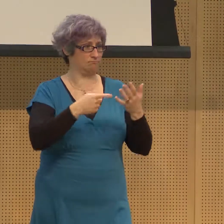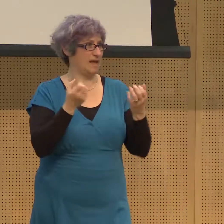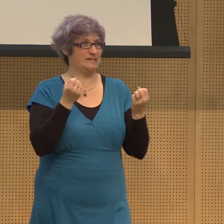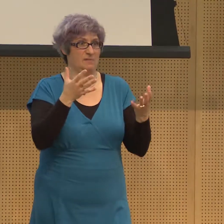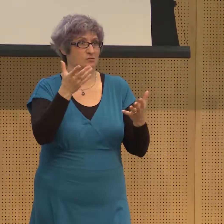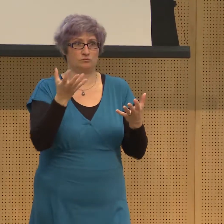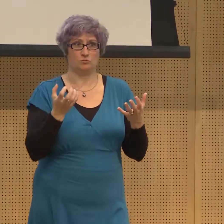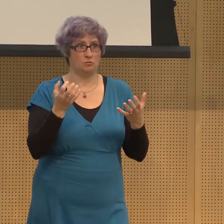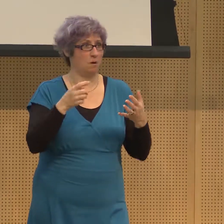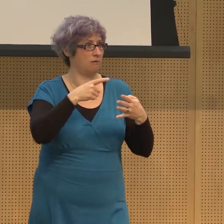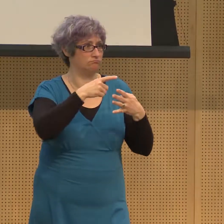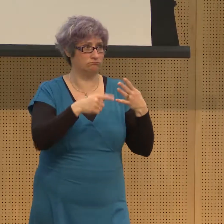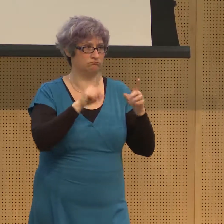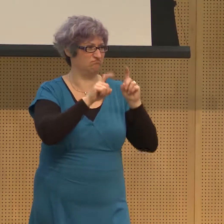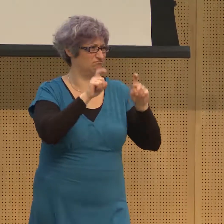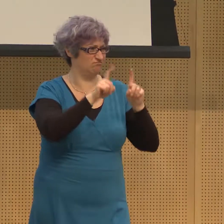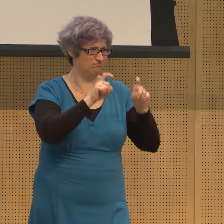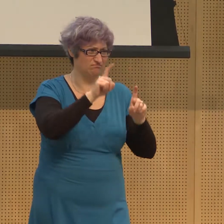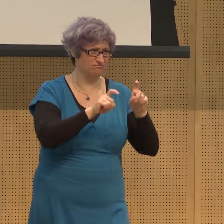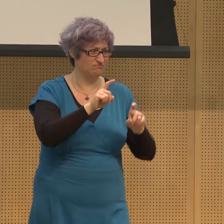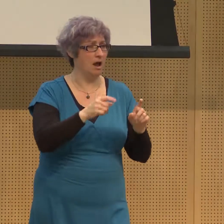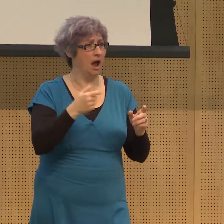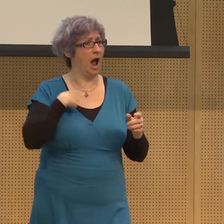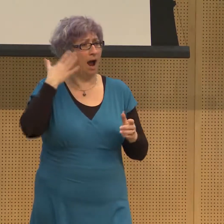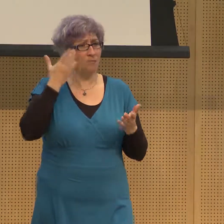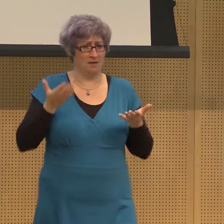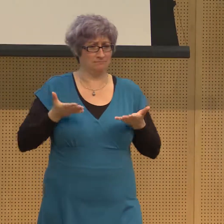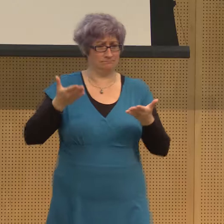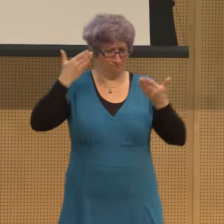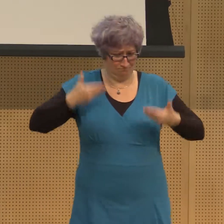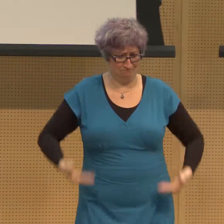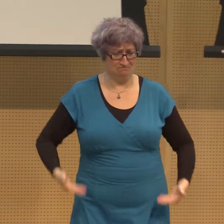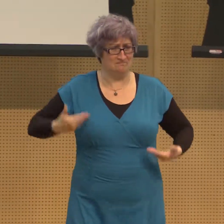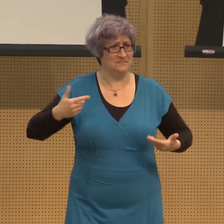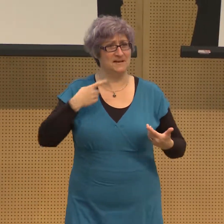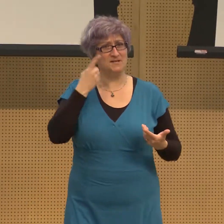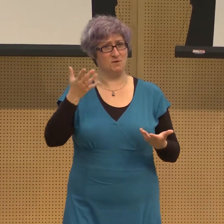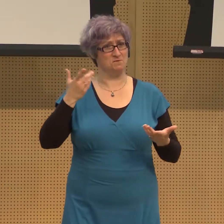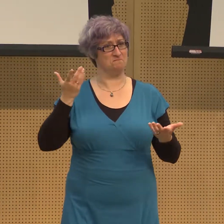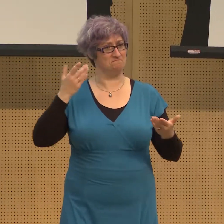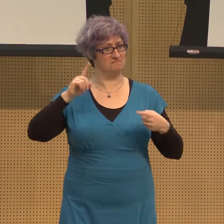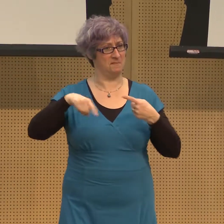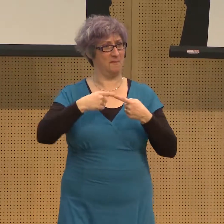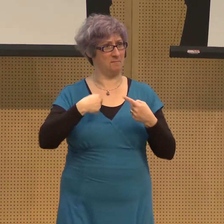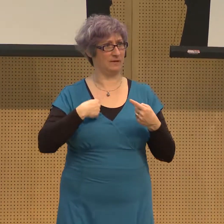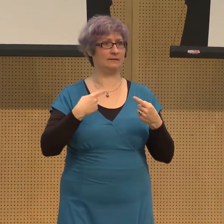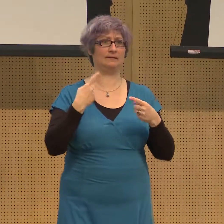my current students, and I tell the prospective student to have as many conversations as they'd like,